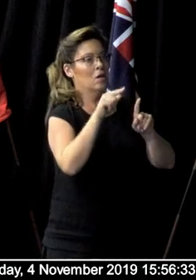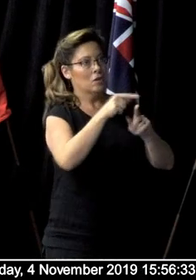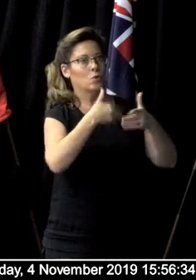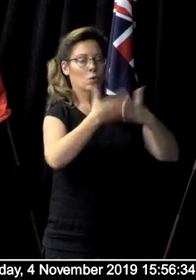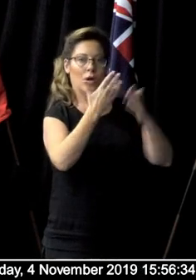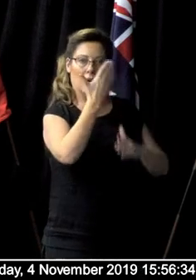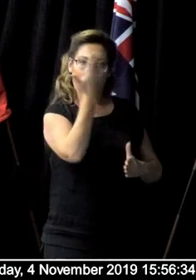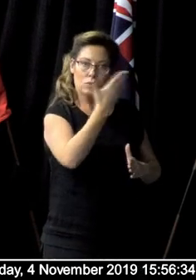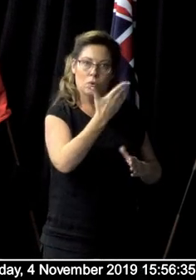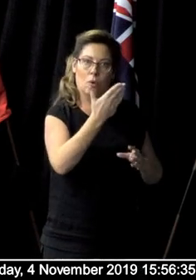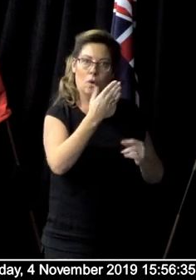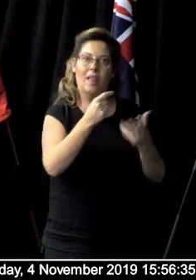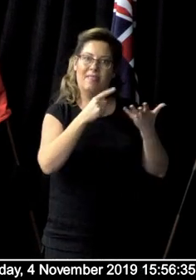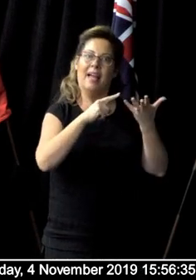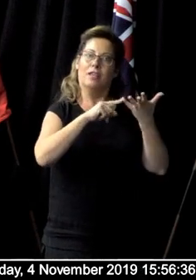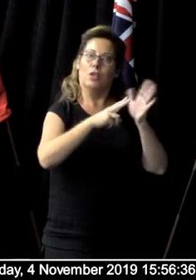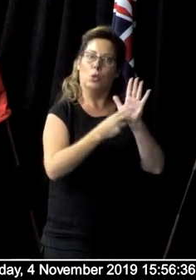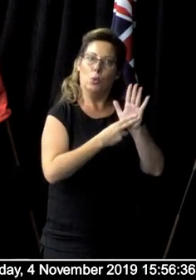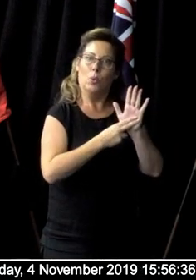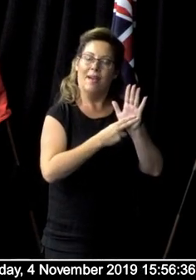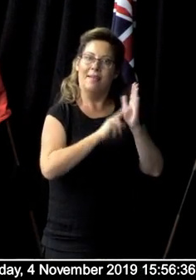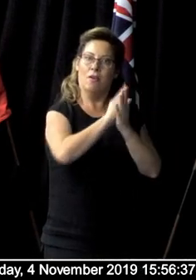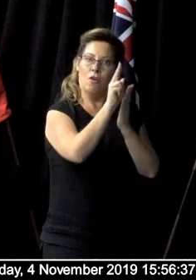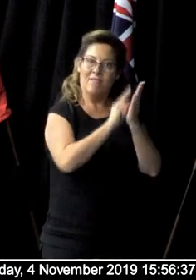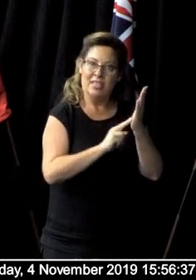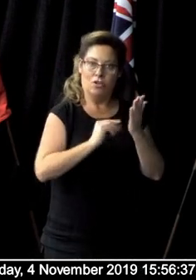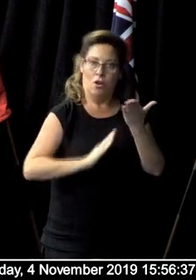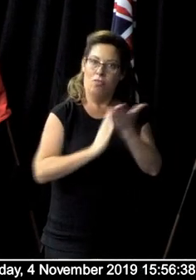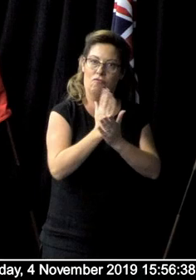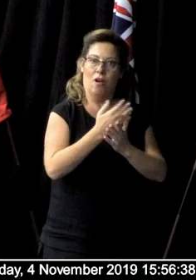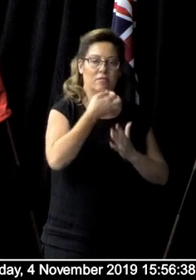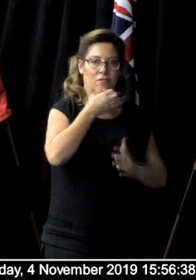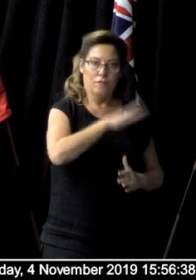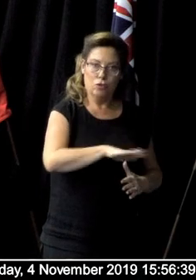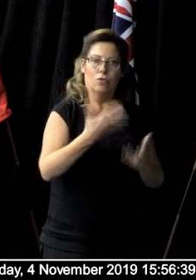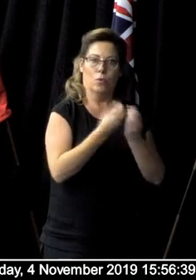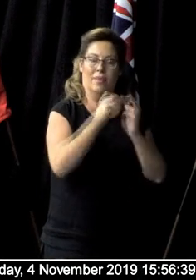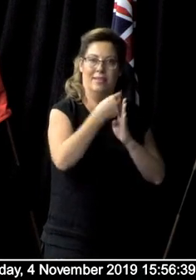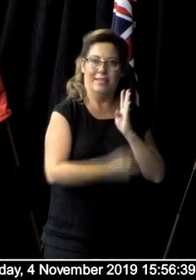Persons with Disabilities, the evidence, the policies, and they can be guaranteed